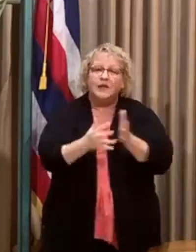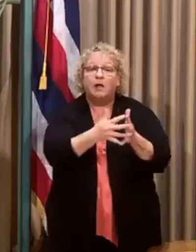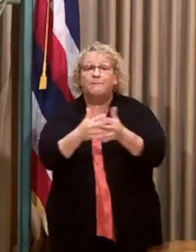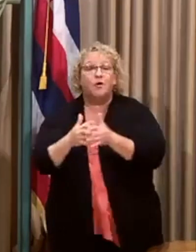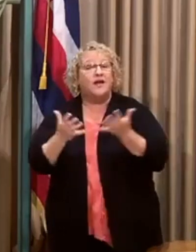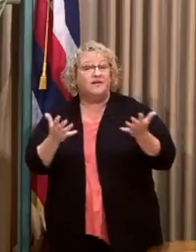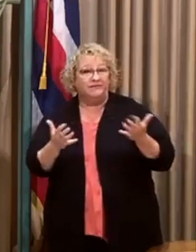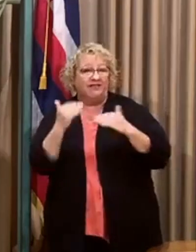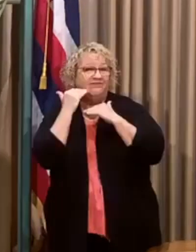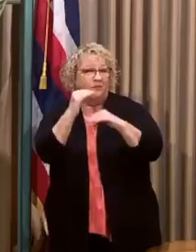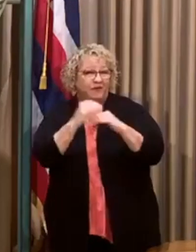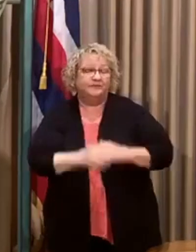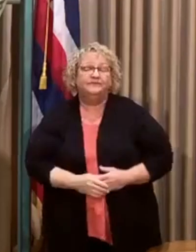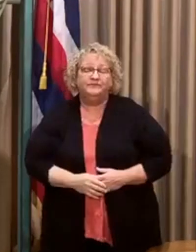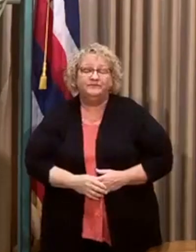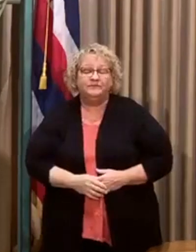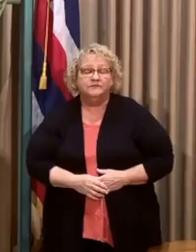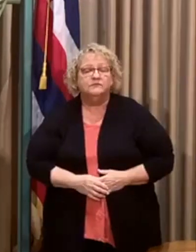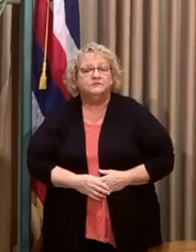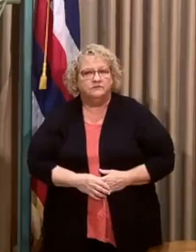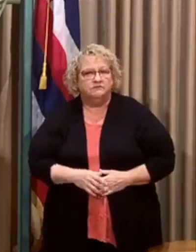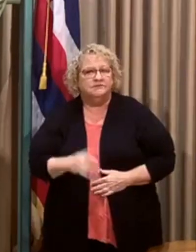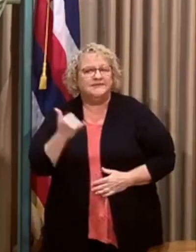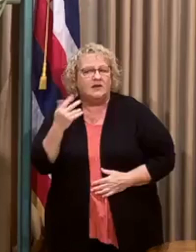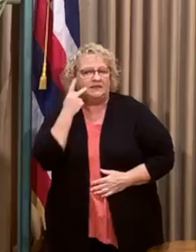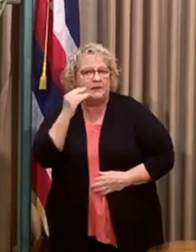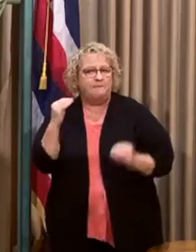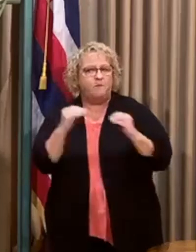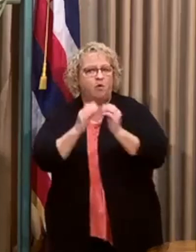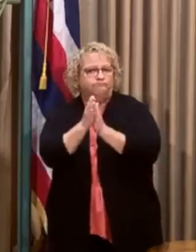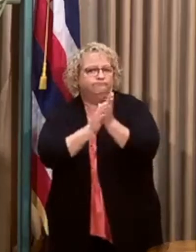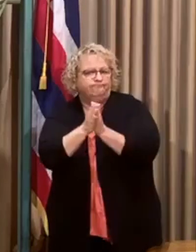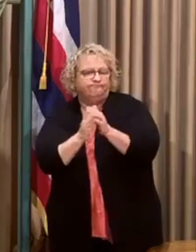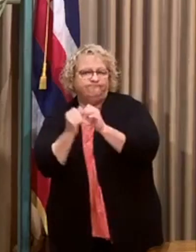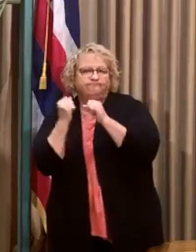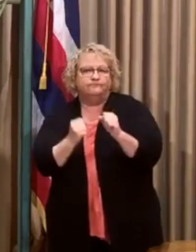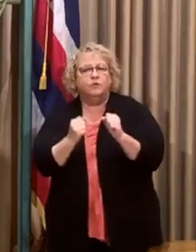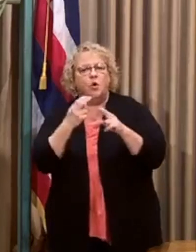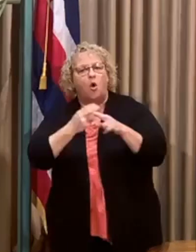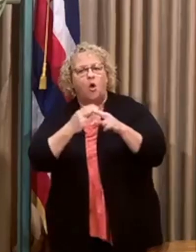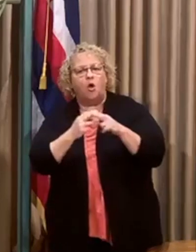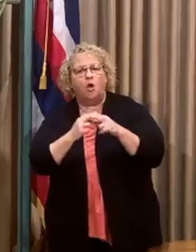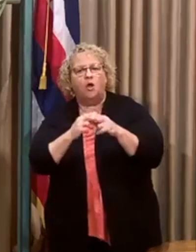We are seeing strong interest from what we call our WUE students,